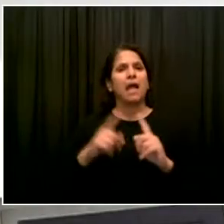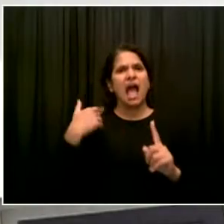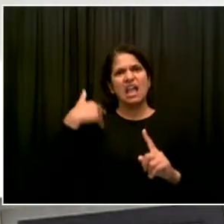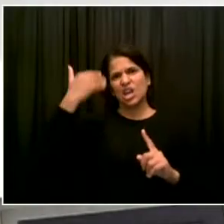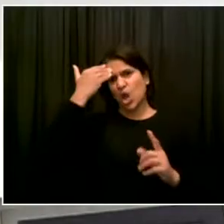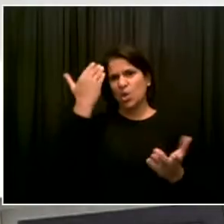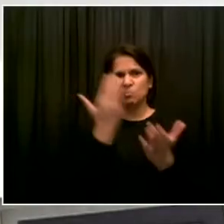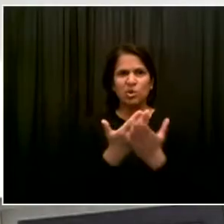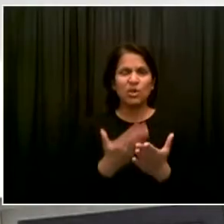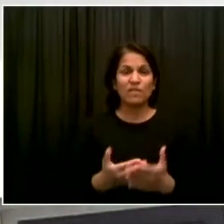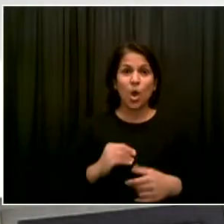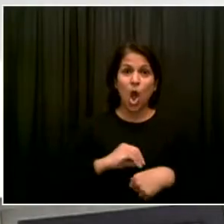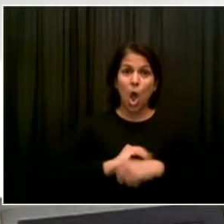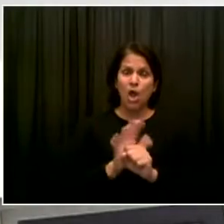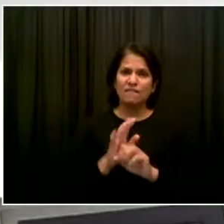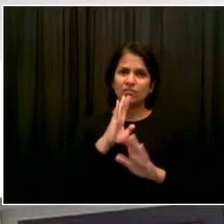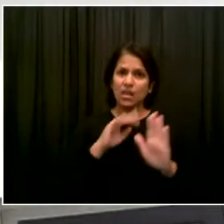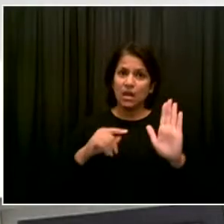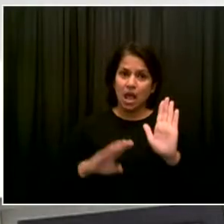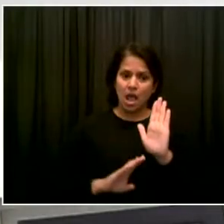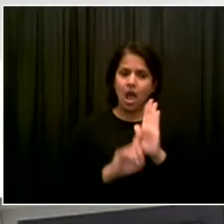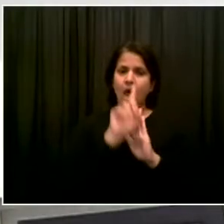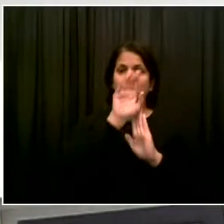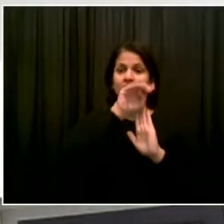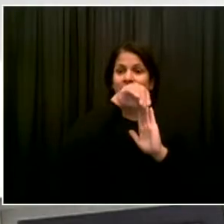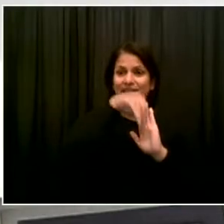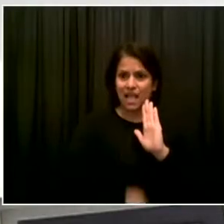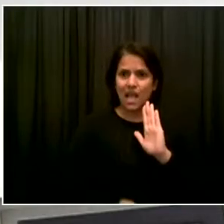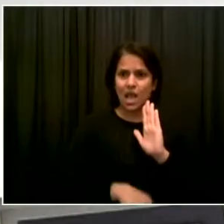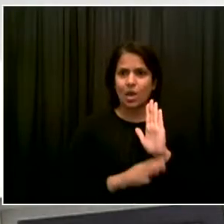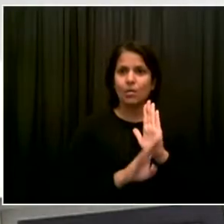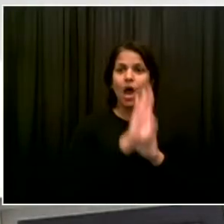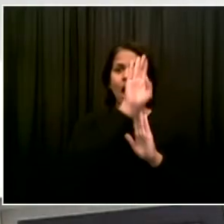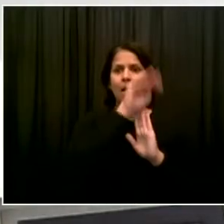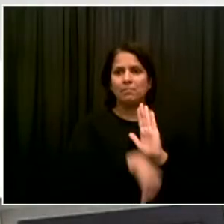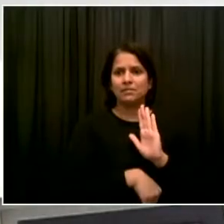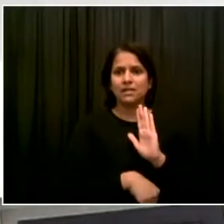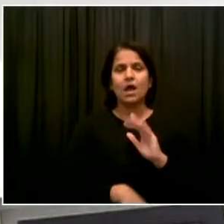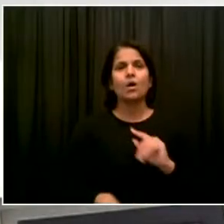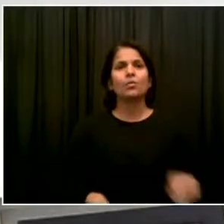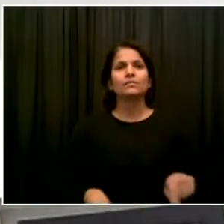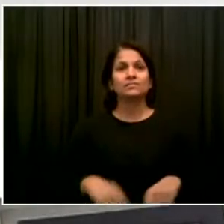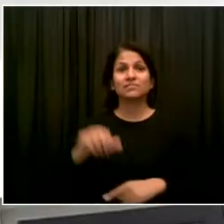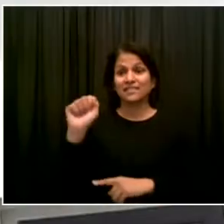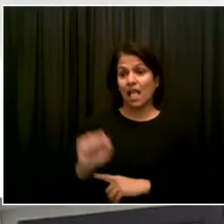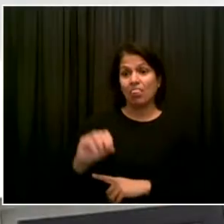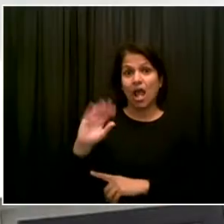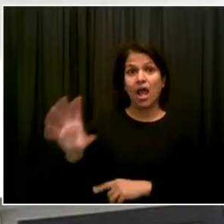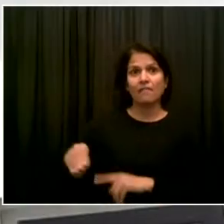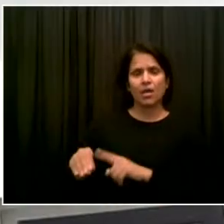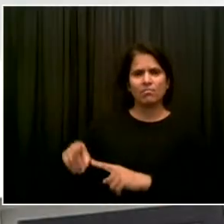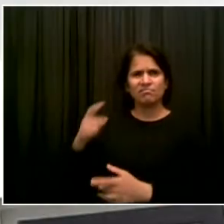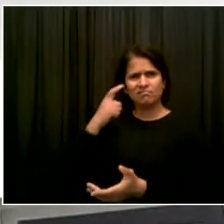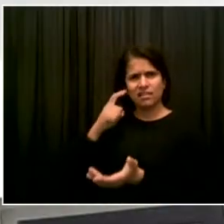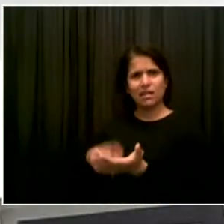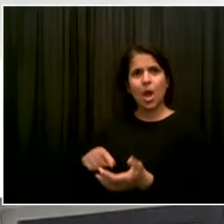LIFE PATTERNS IS NOT REALLY UNDERSTOOD. IT IS CLEAR THAT COVID-19 COMES IN WAVES.